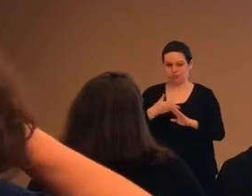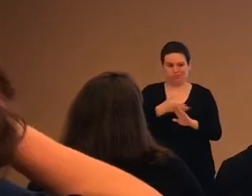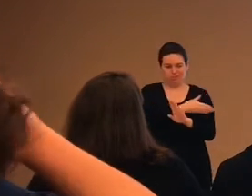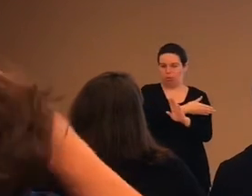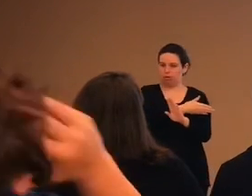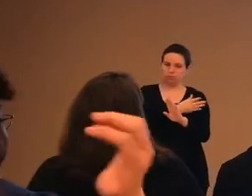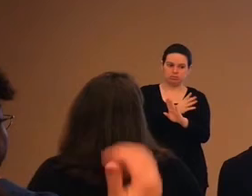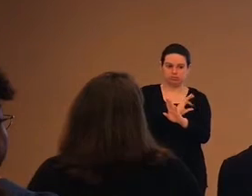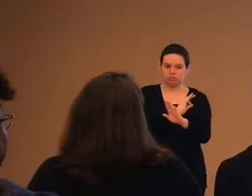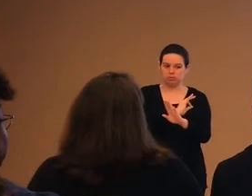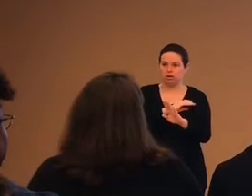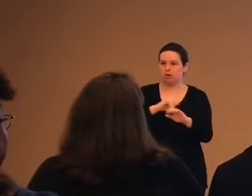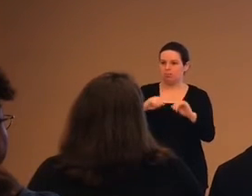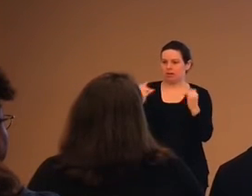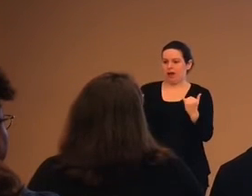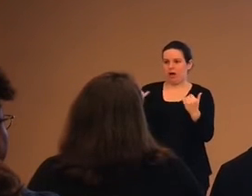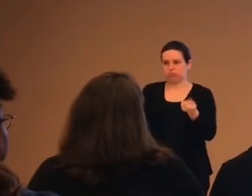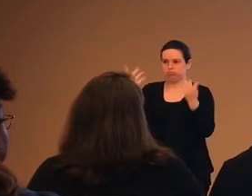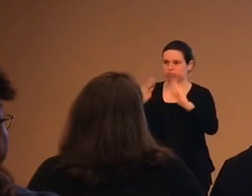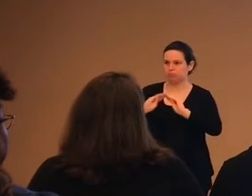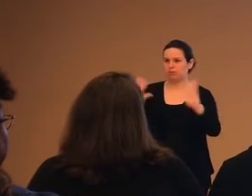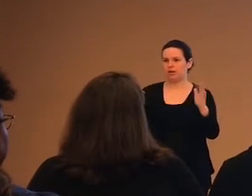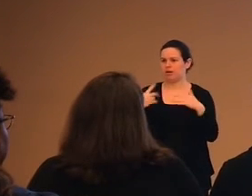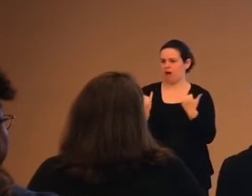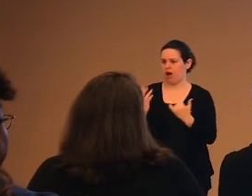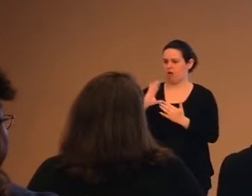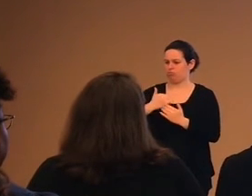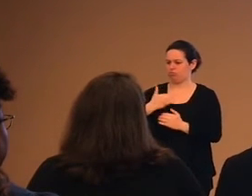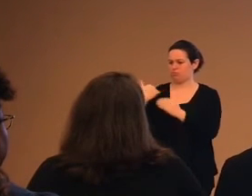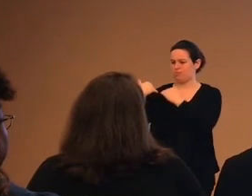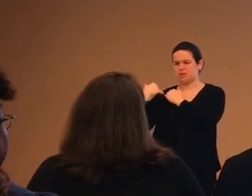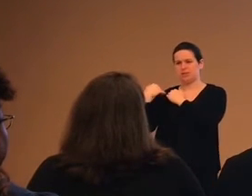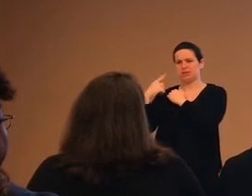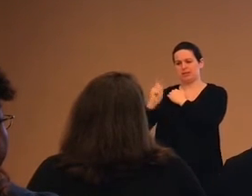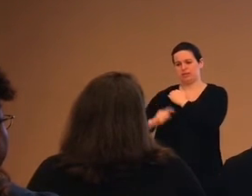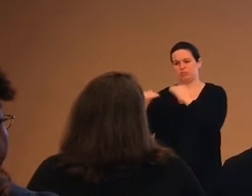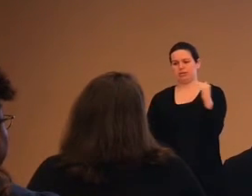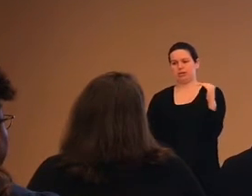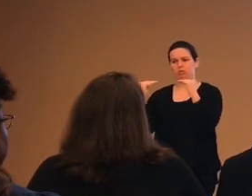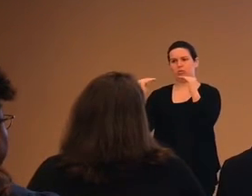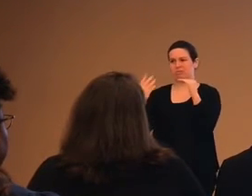About our challenge and our responsibility to make things accessible as possible